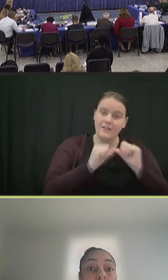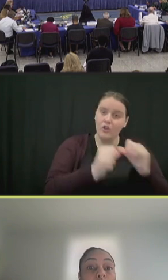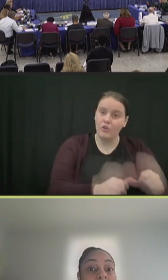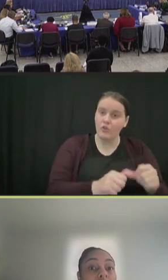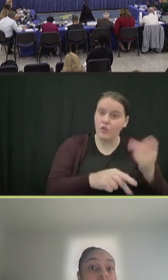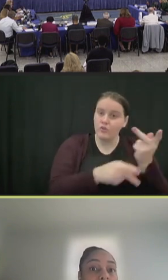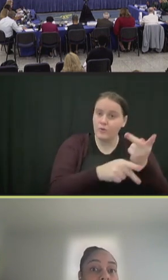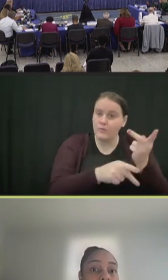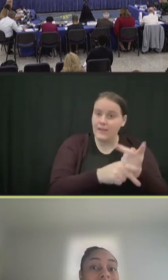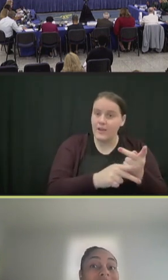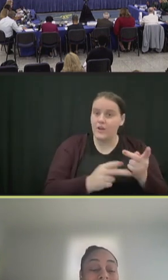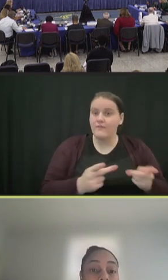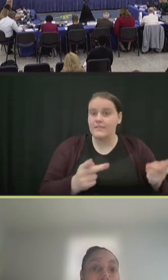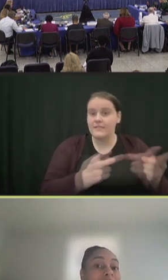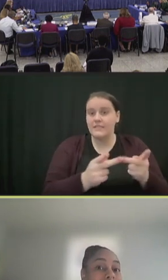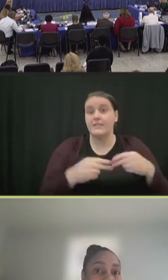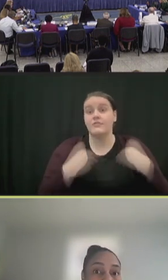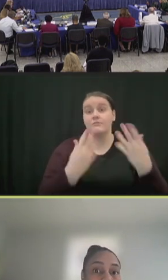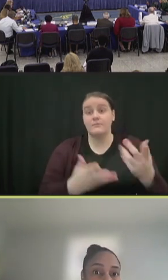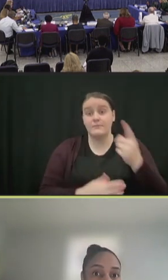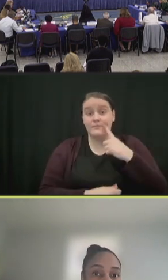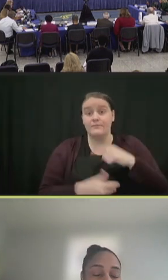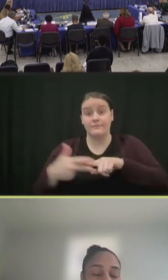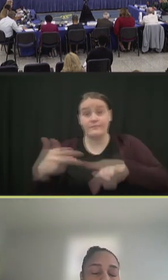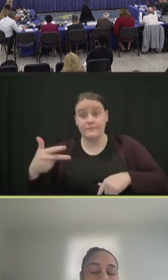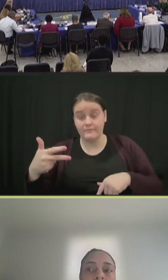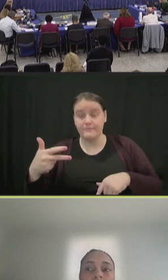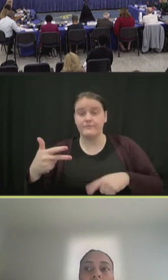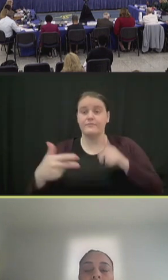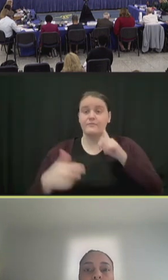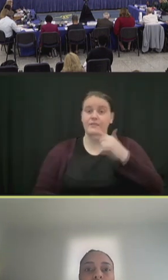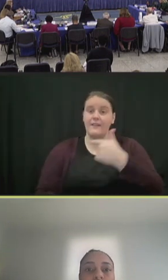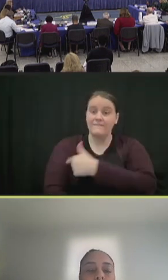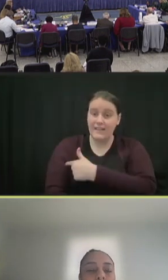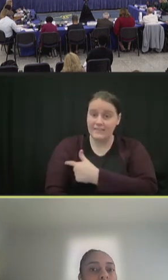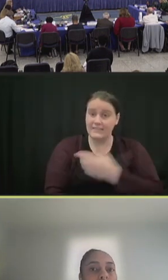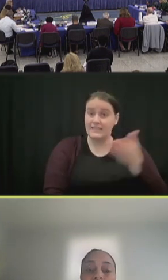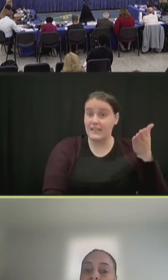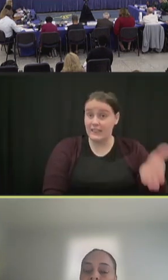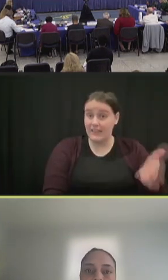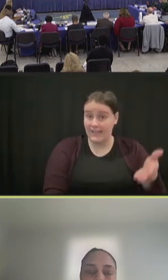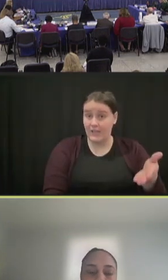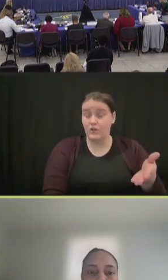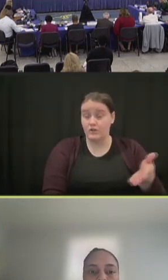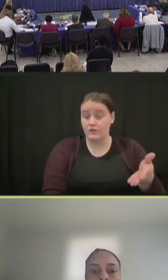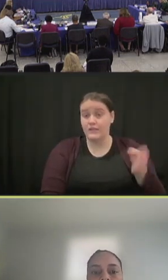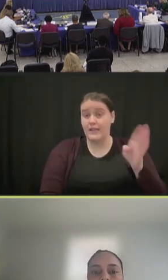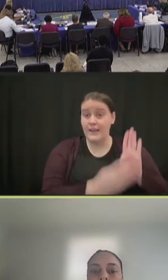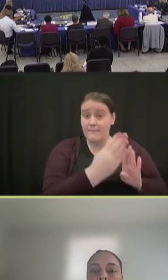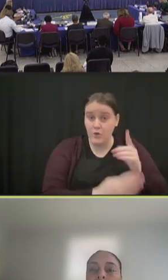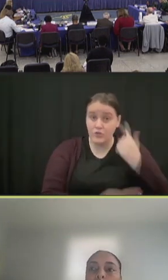flu and COVID vaccine on site to patients. So, you know, very, very important there.